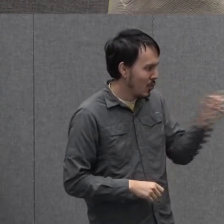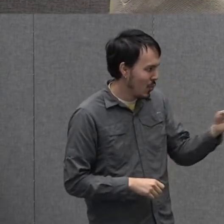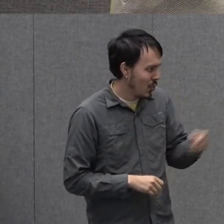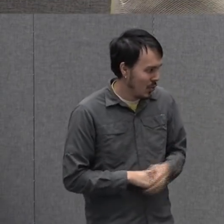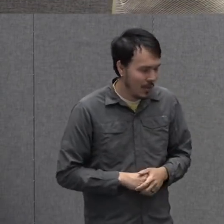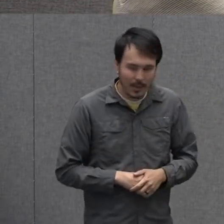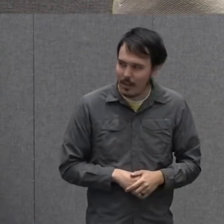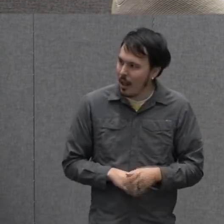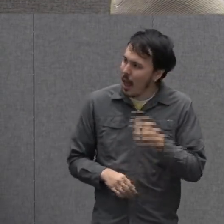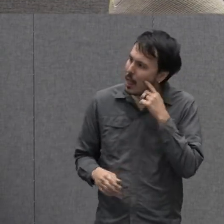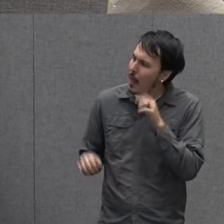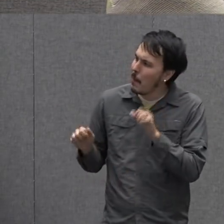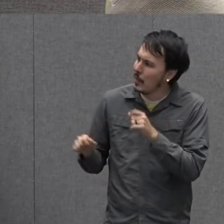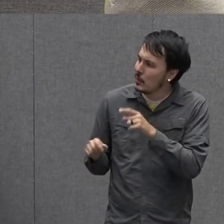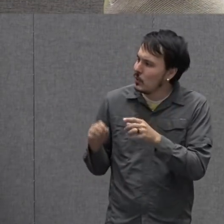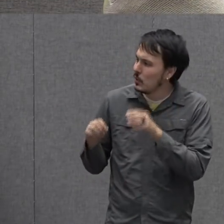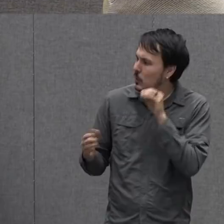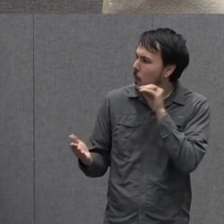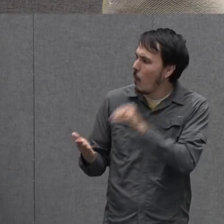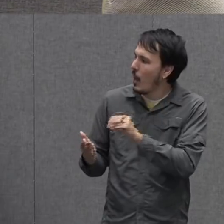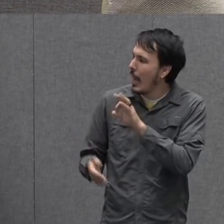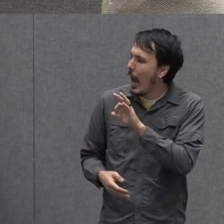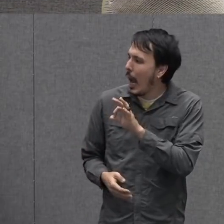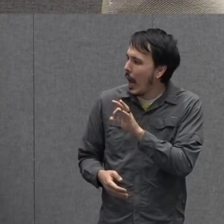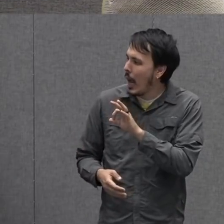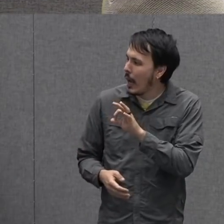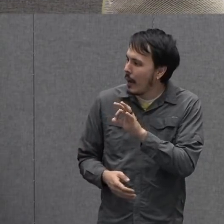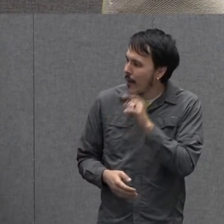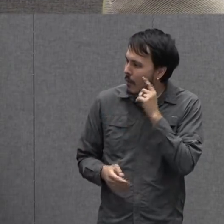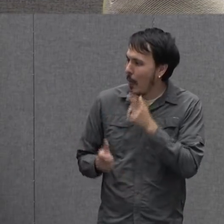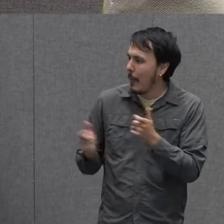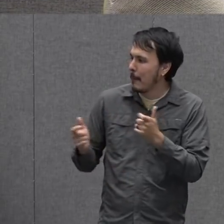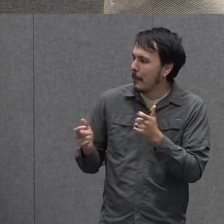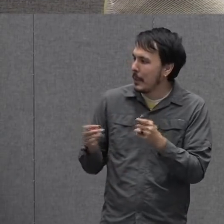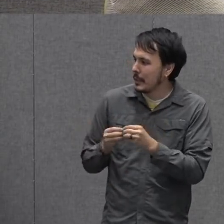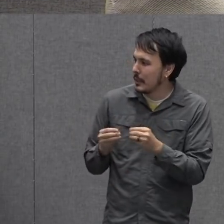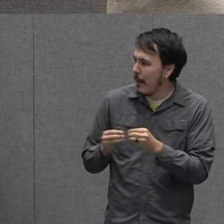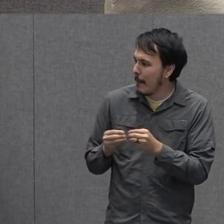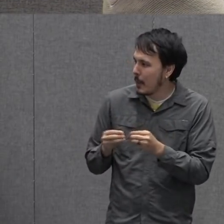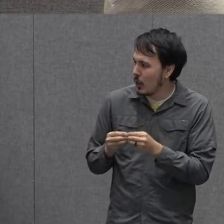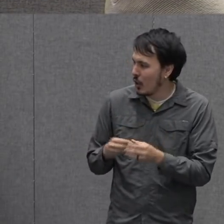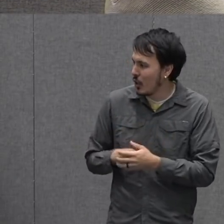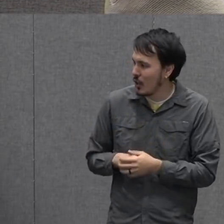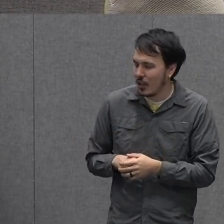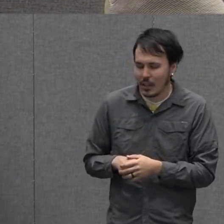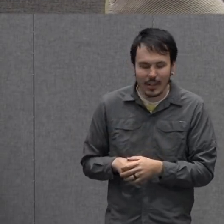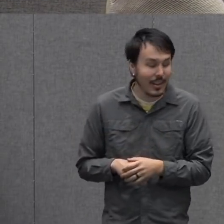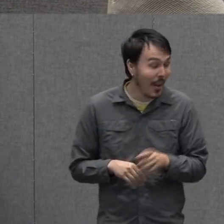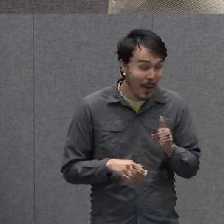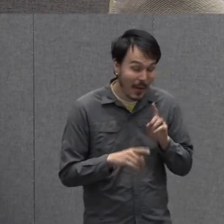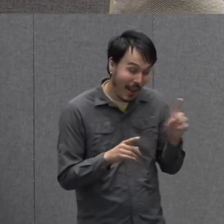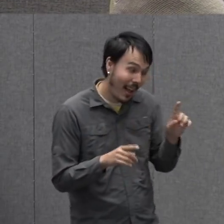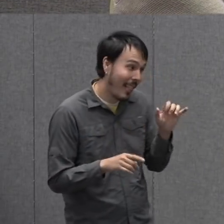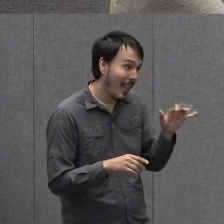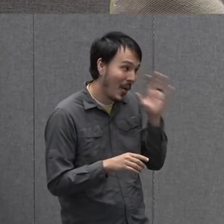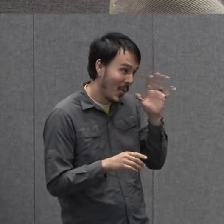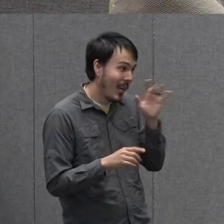I thought maybe you would put a nine here, trying to get the biggest number-- But that woulda worked good. But it would have been okay